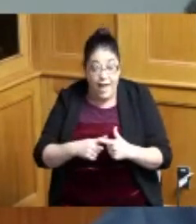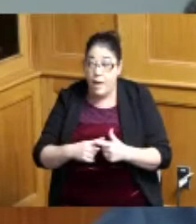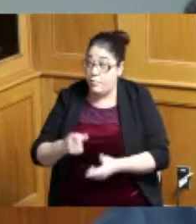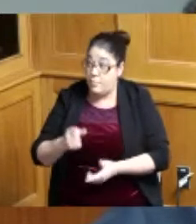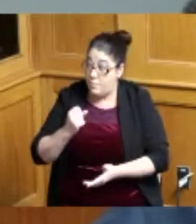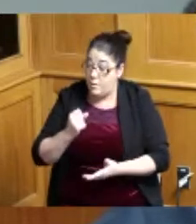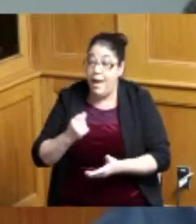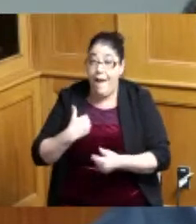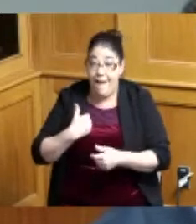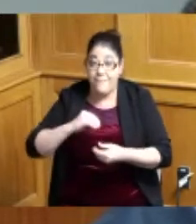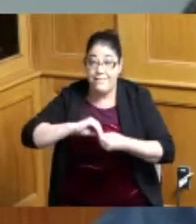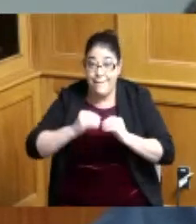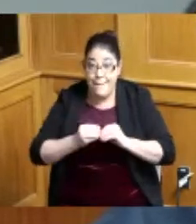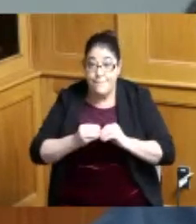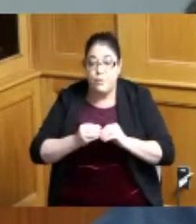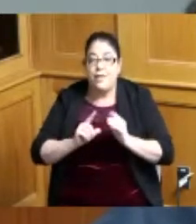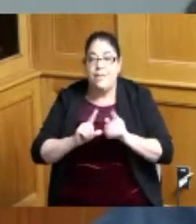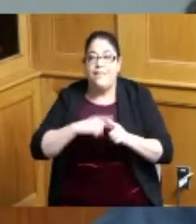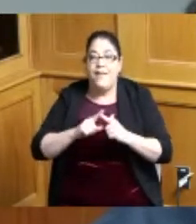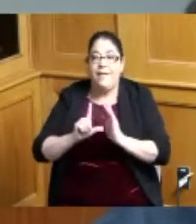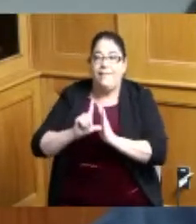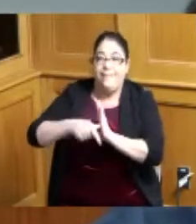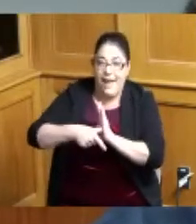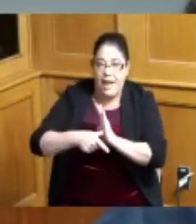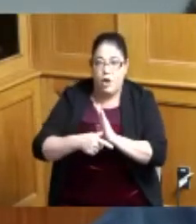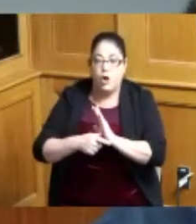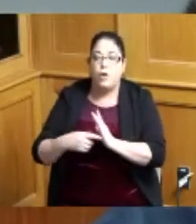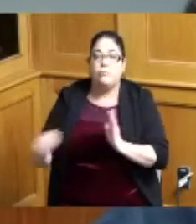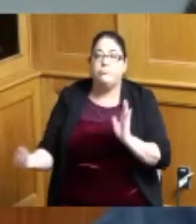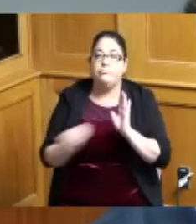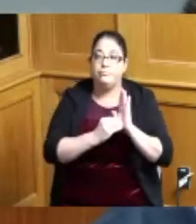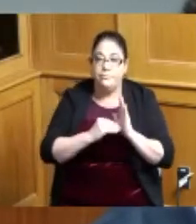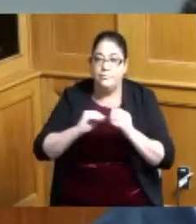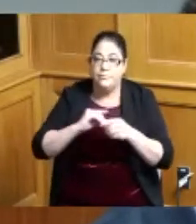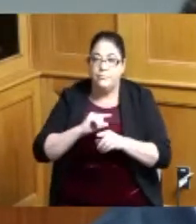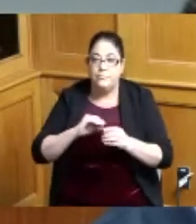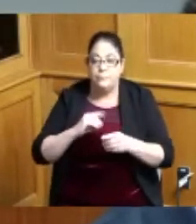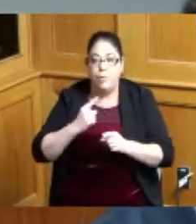at a later date so Lisa if you wouldn't mind just walking through the process here yes thank